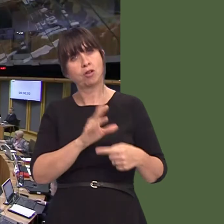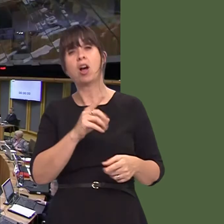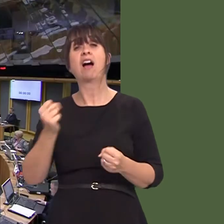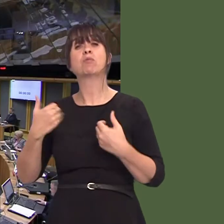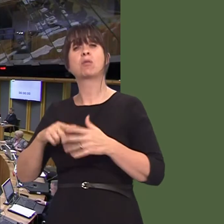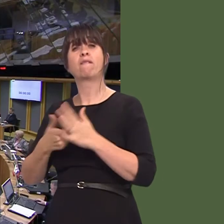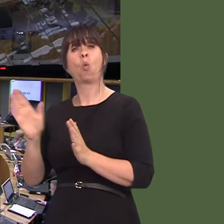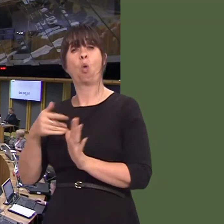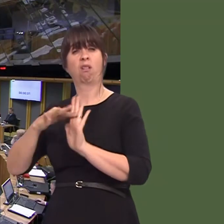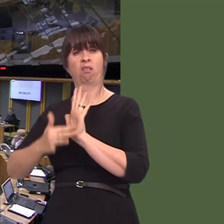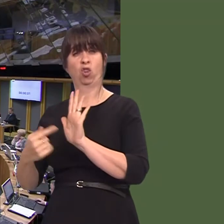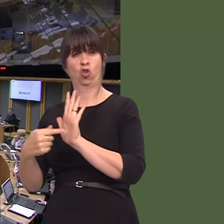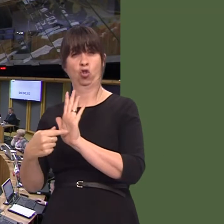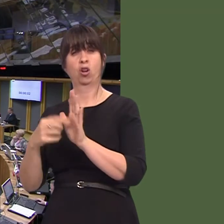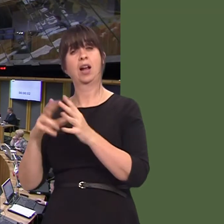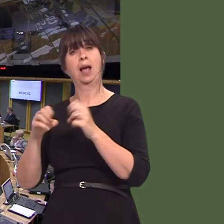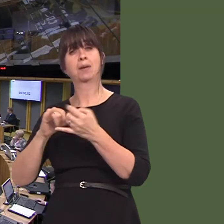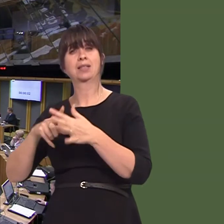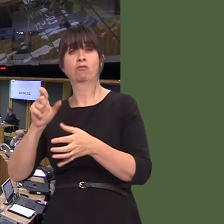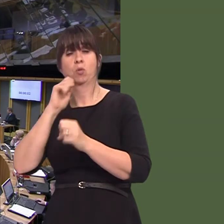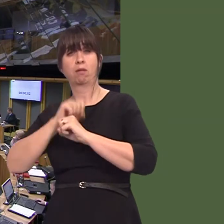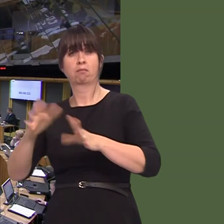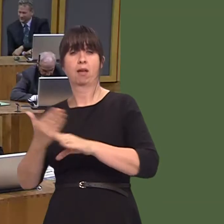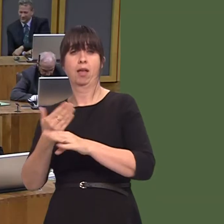for Allí, and the Cabinet Secretary will publish an economic action plan later this